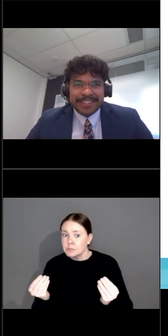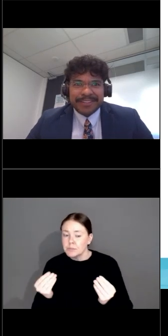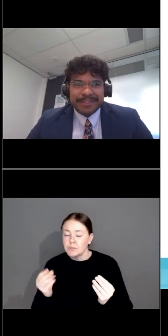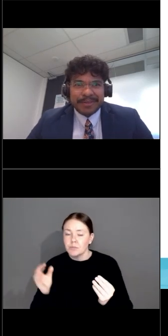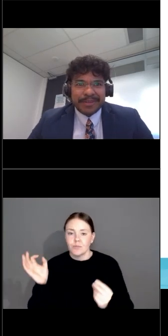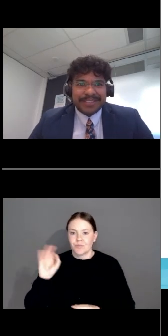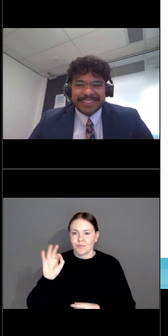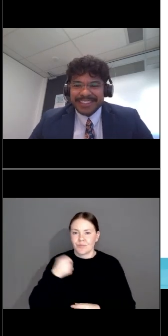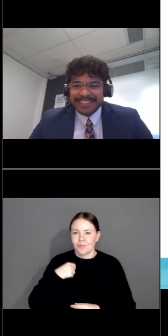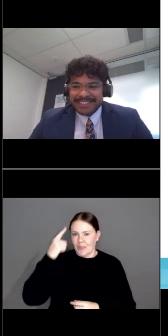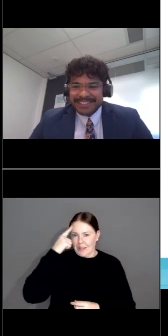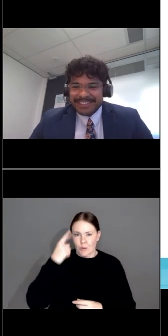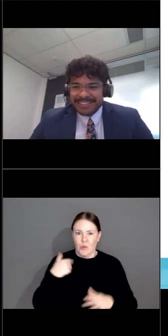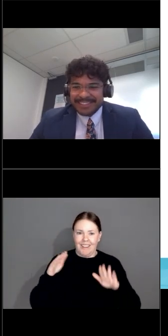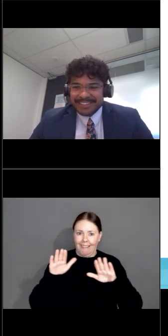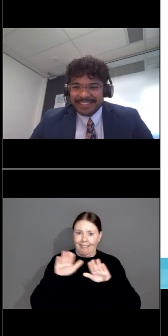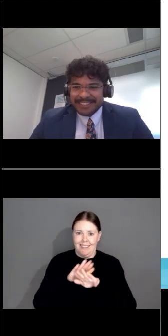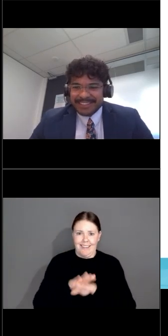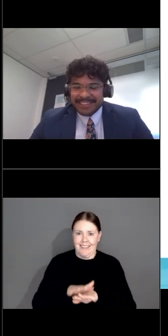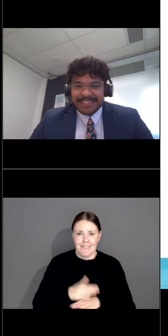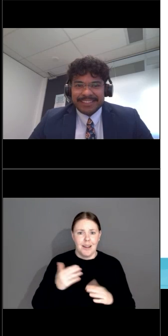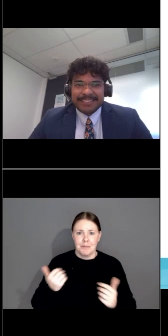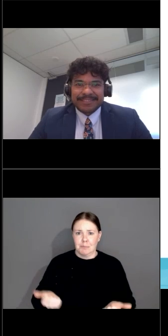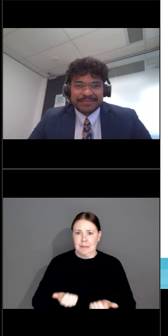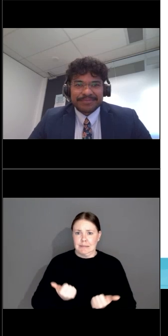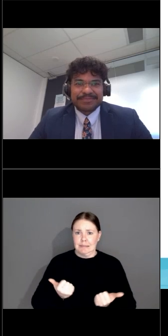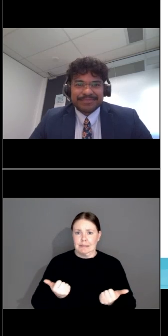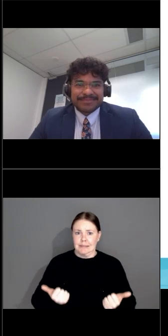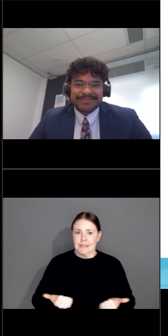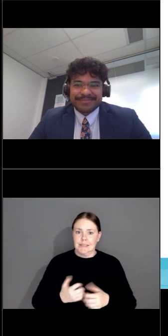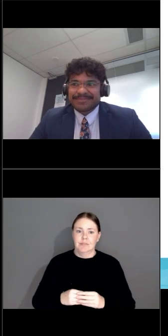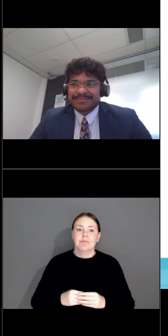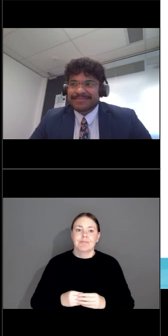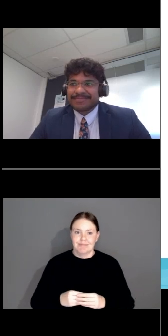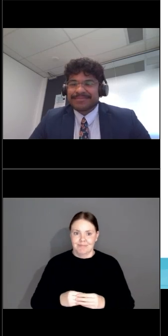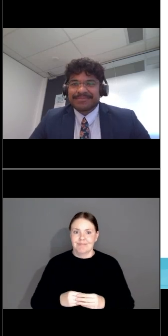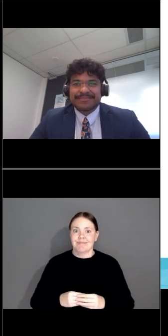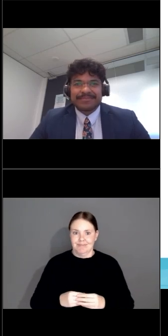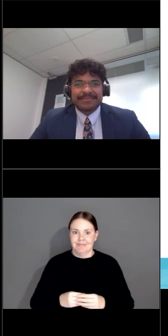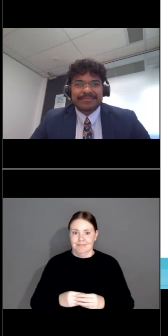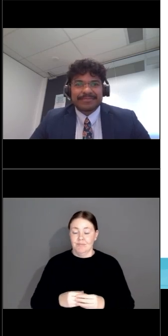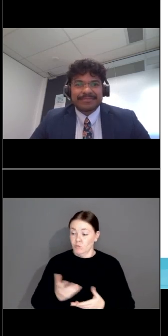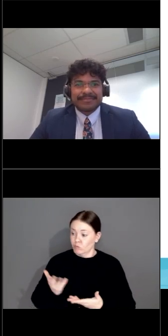ticked off a lot of boxes there yeah we have what about you Courtney no I don't think so no I was